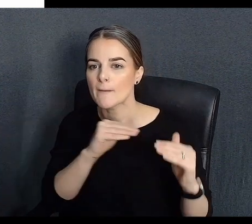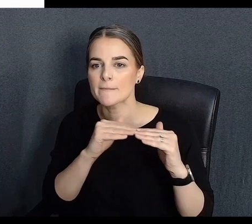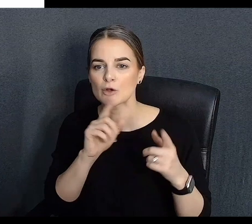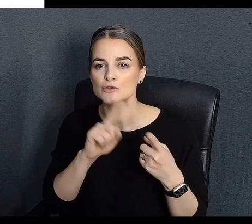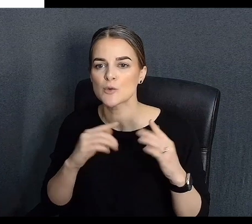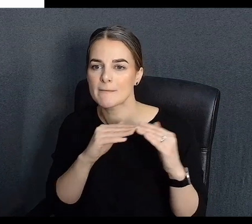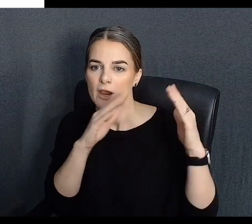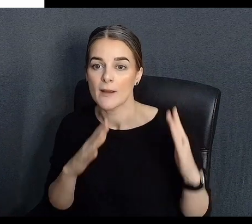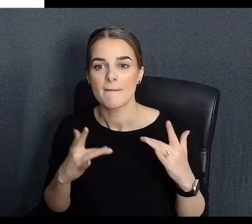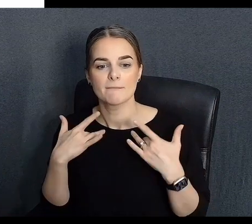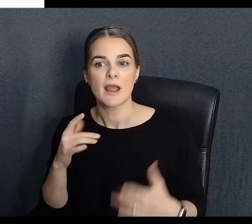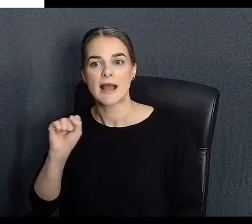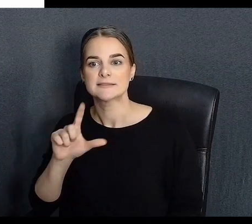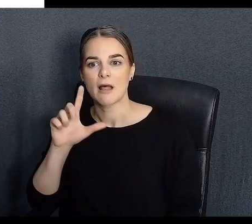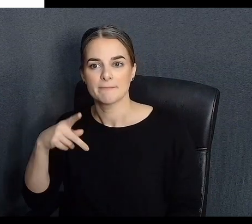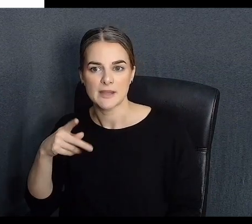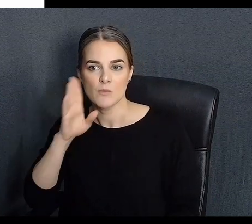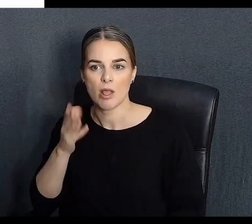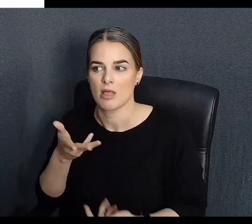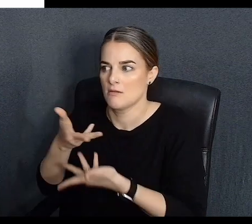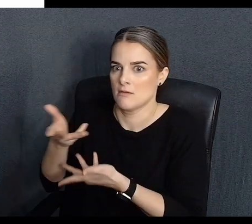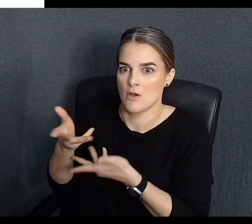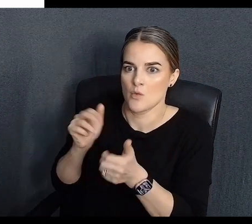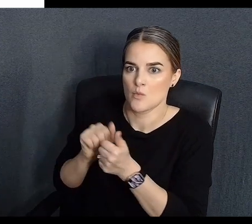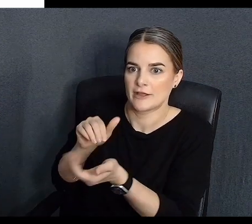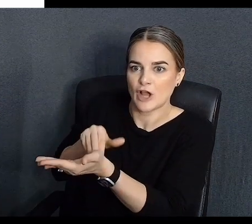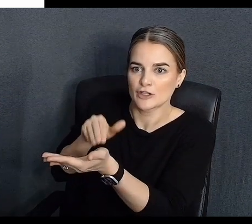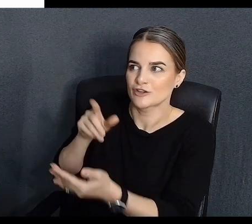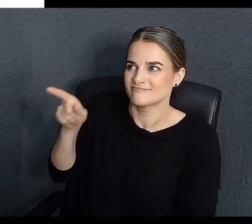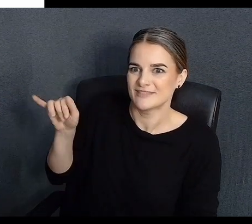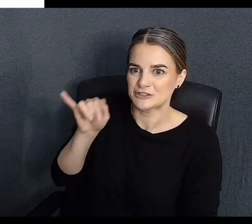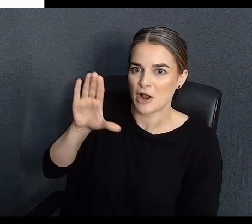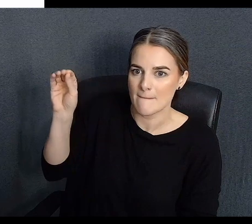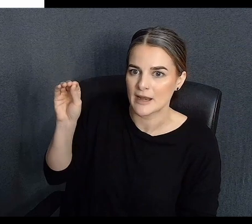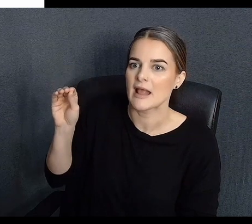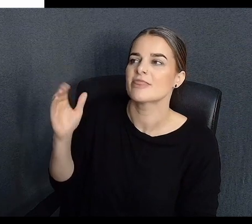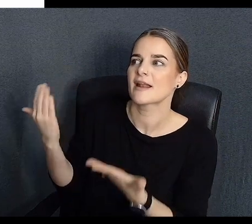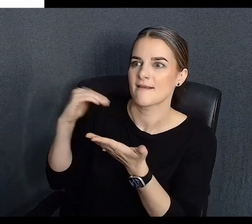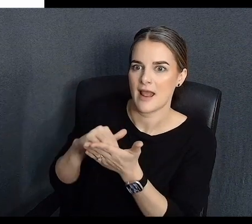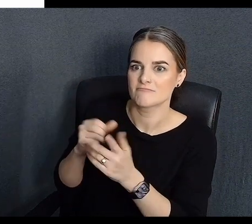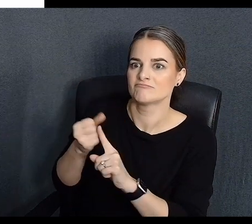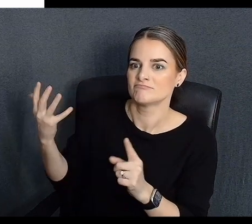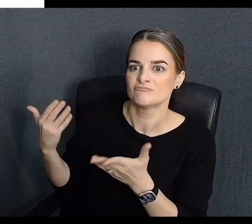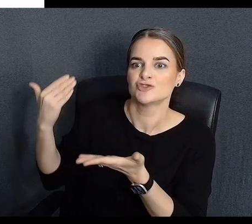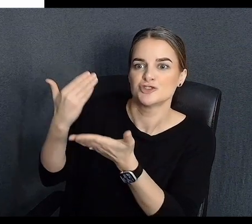it's a phone call-- with a doctor from the insurance company, and then kind of further justify to them in a conversation